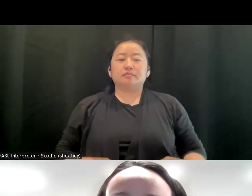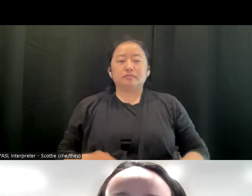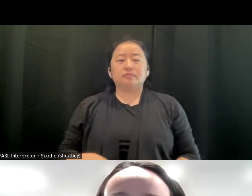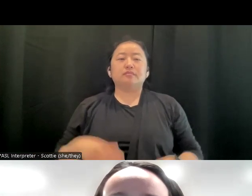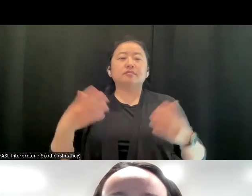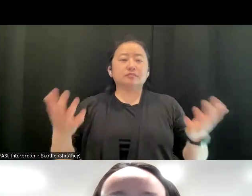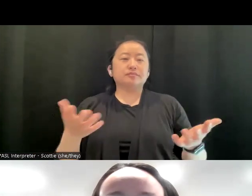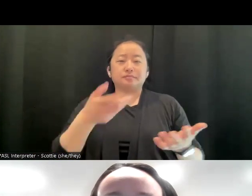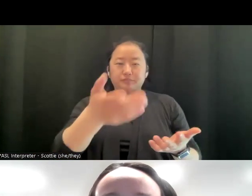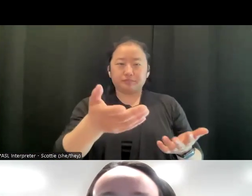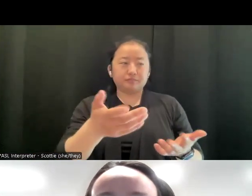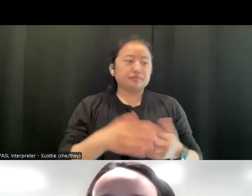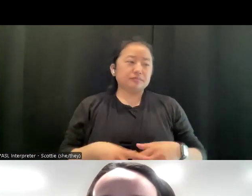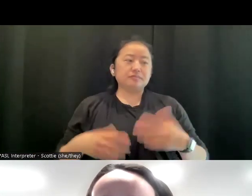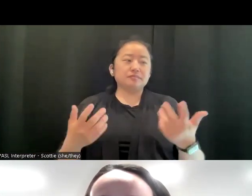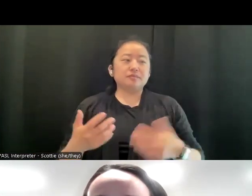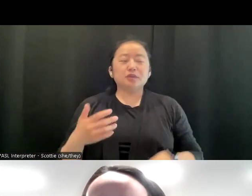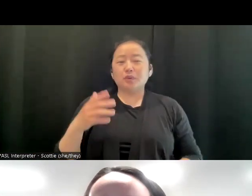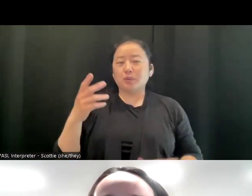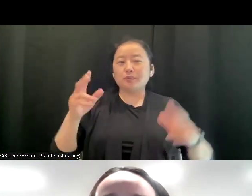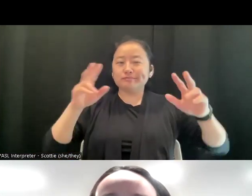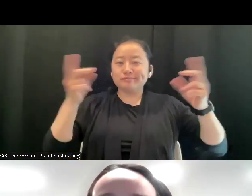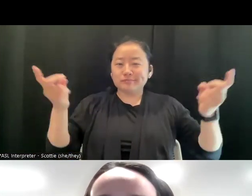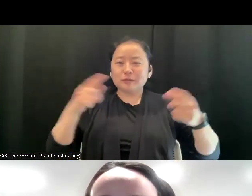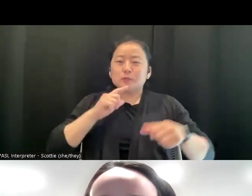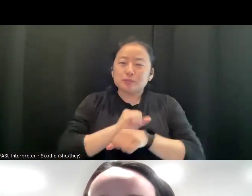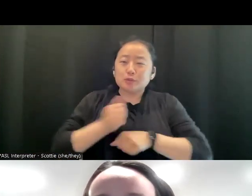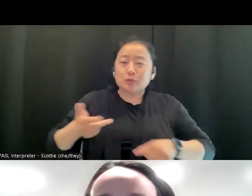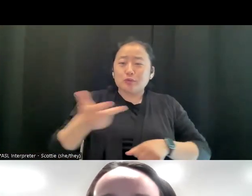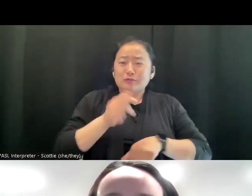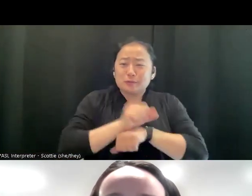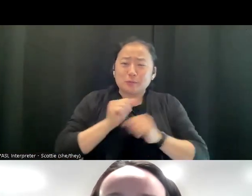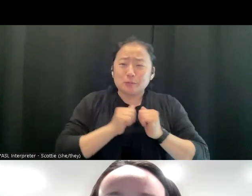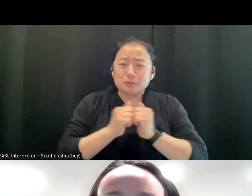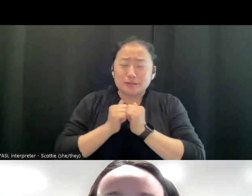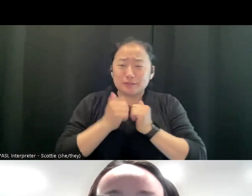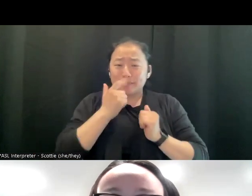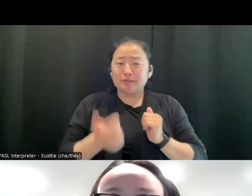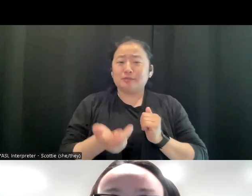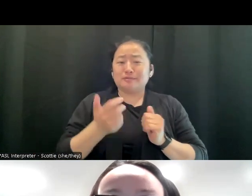This was really a group effort between the three of us. It's great because all three of our states are so unique.